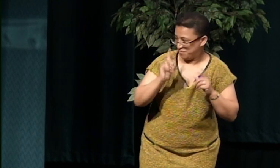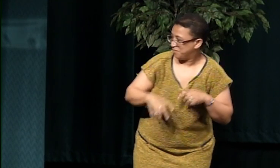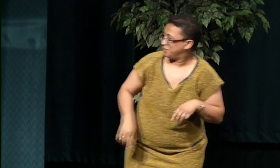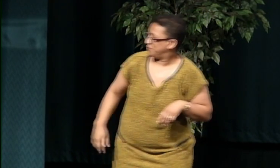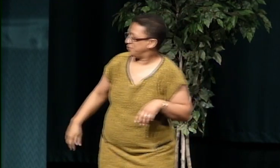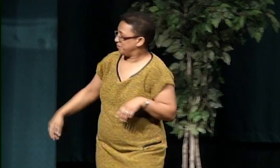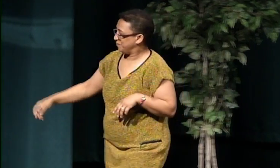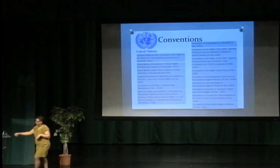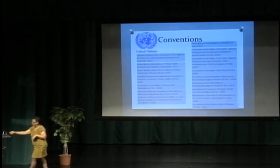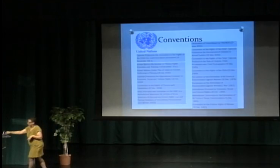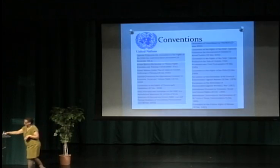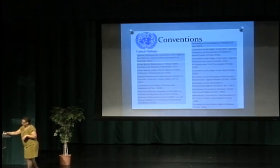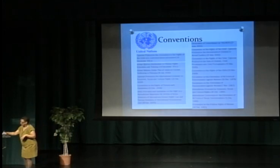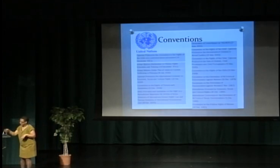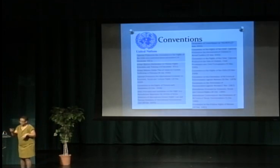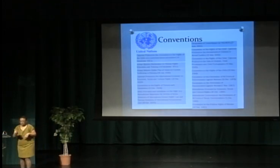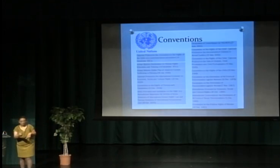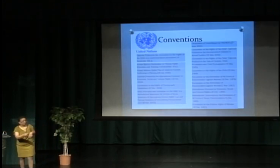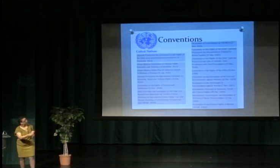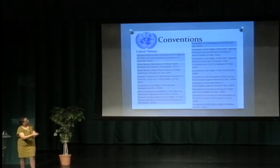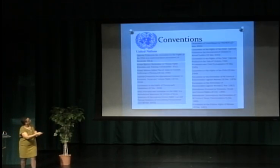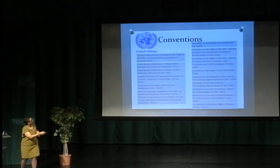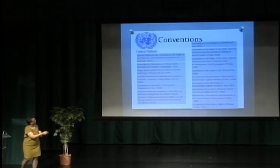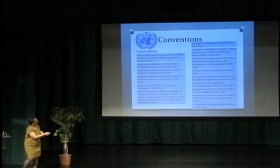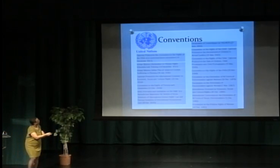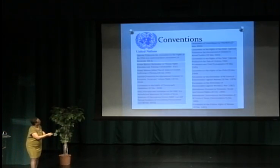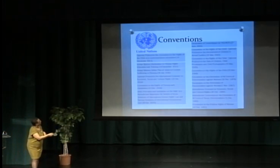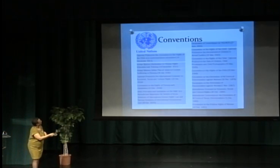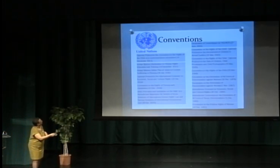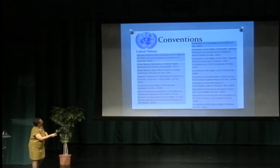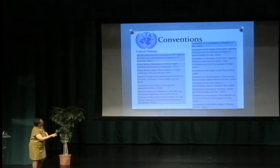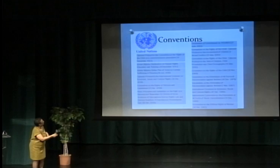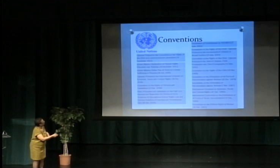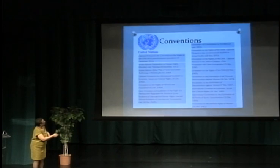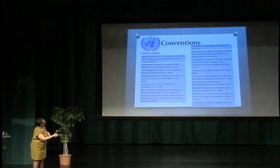You need to know that.